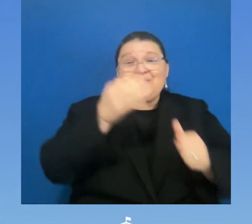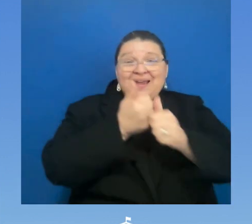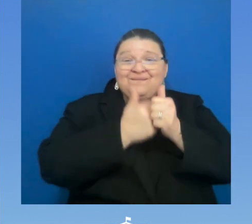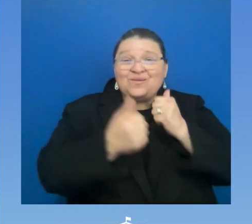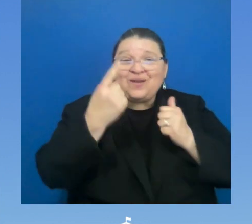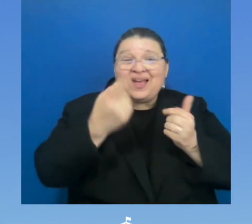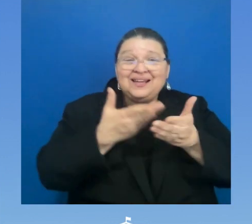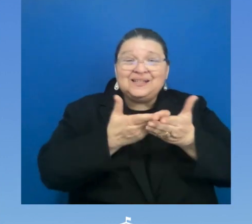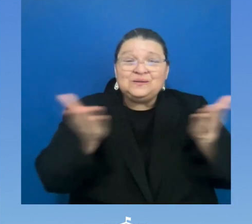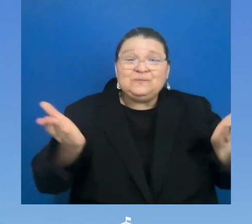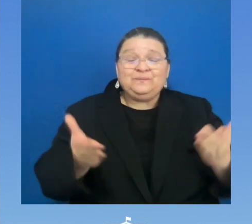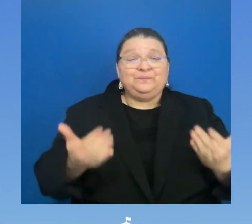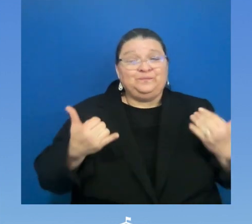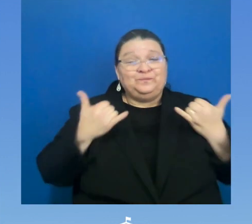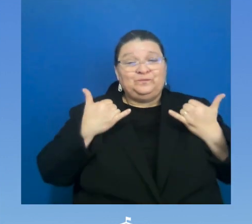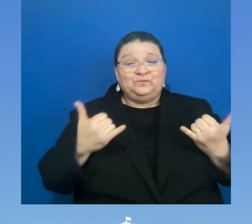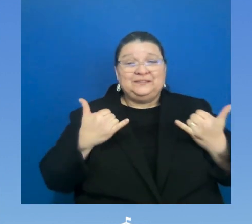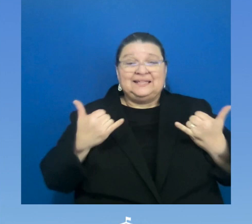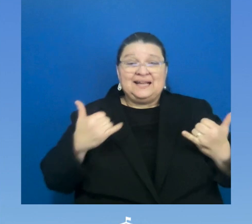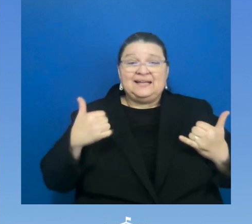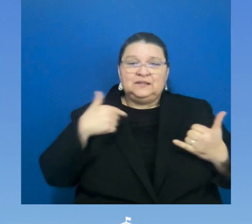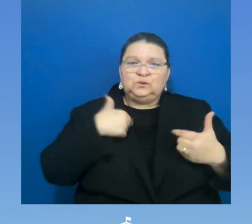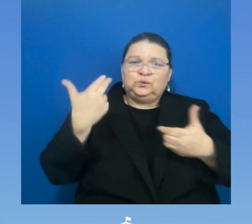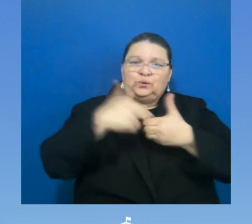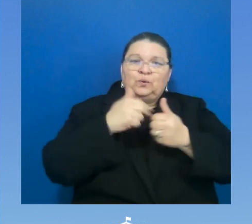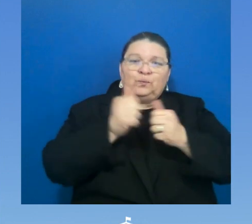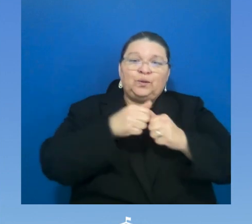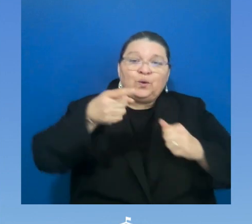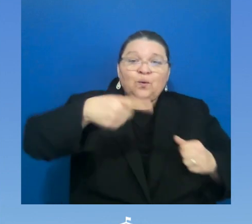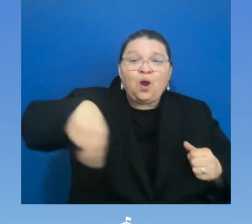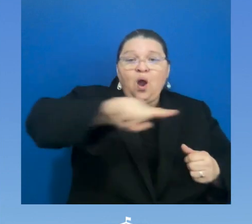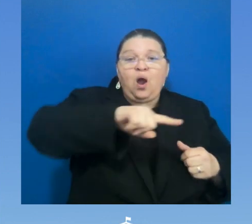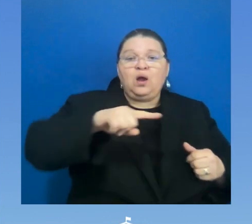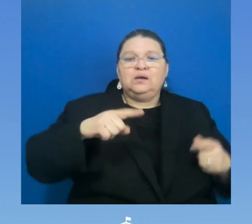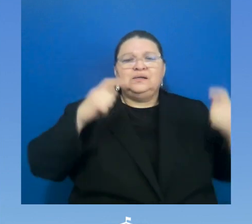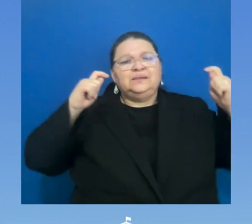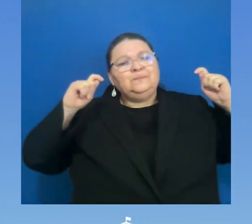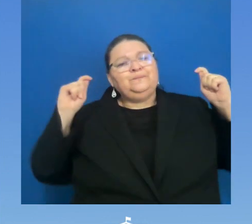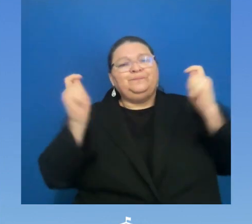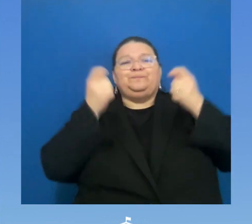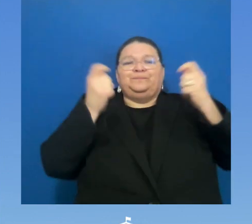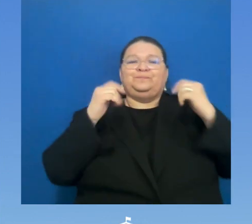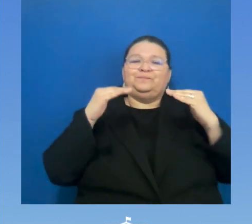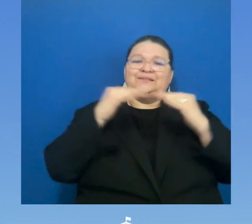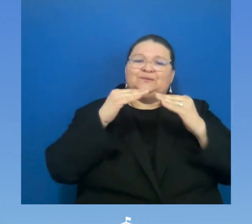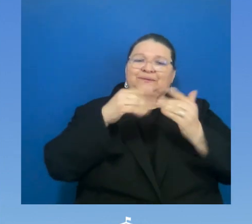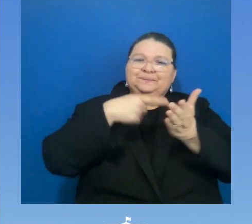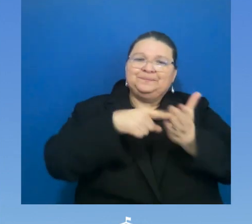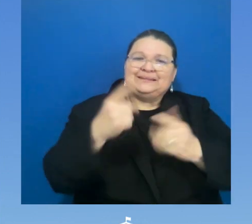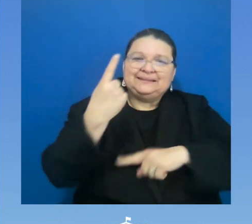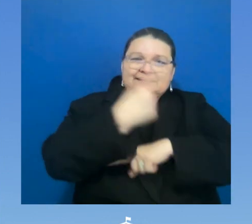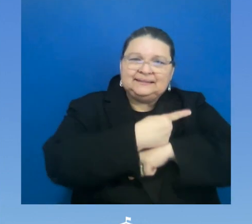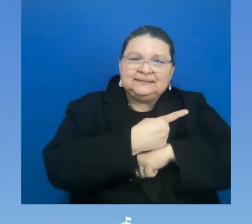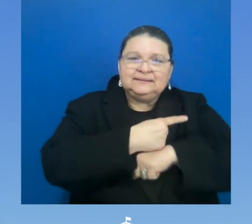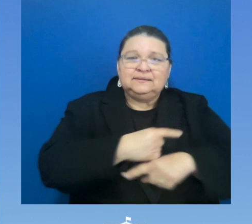and marking Equal Pay Day. Last year on Equal Pay Day, I met with a group of women in St. Louis, Missouri.